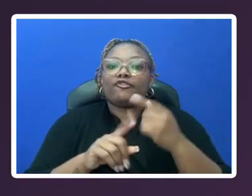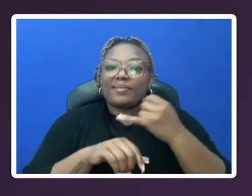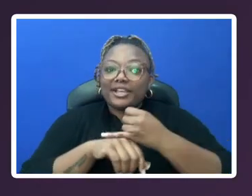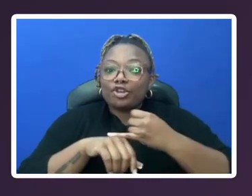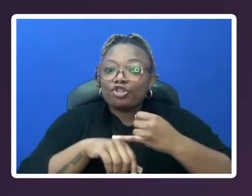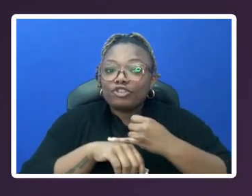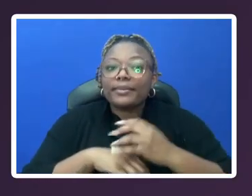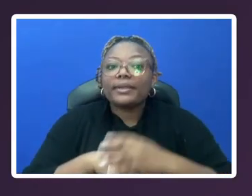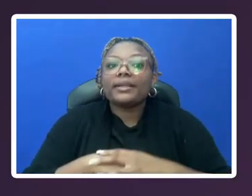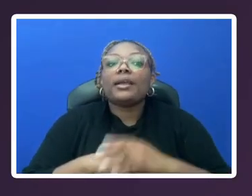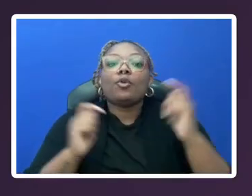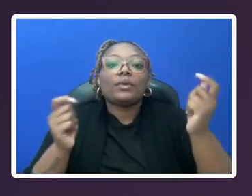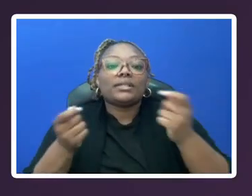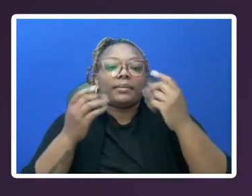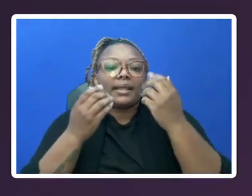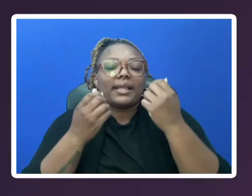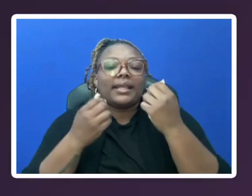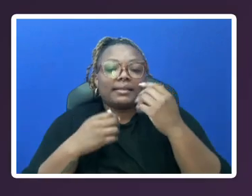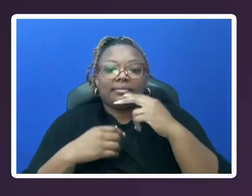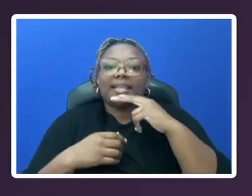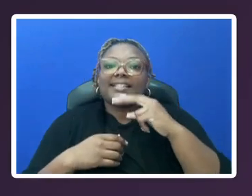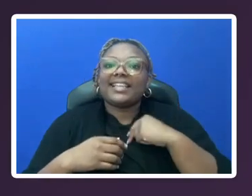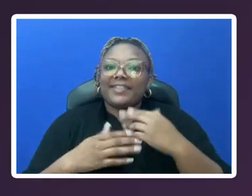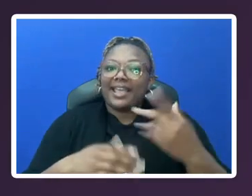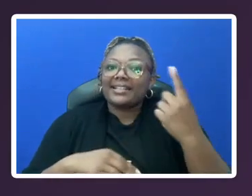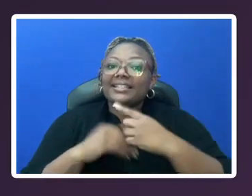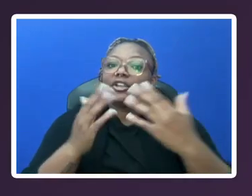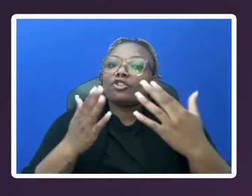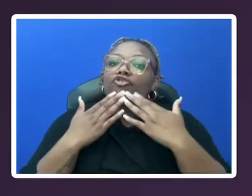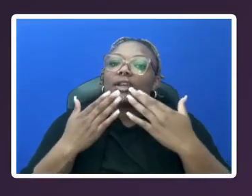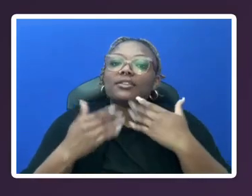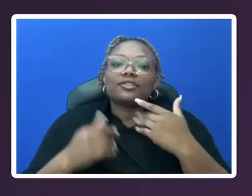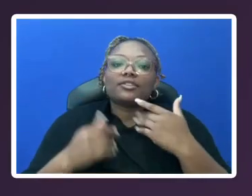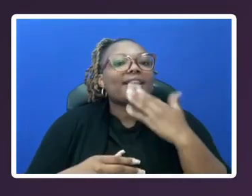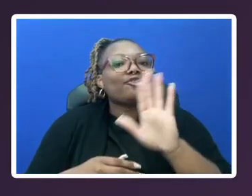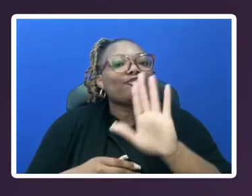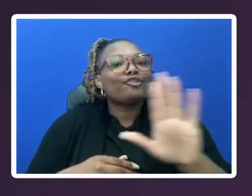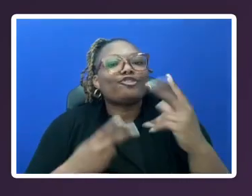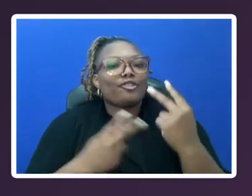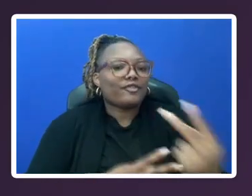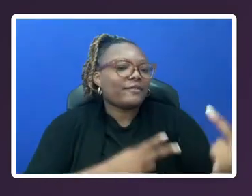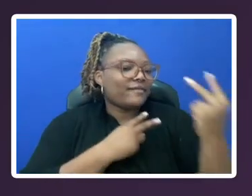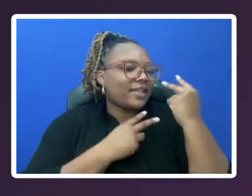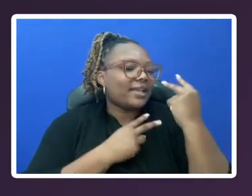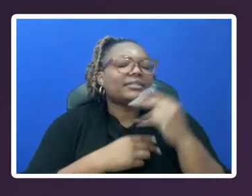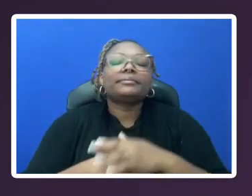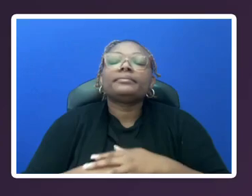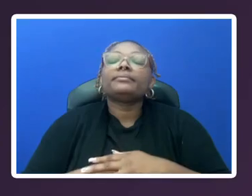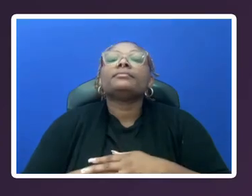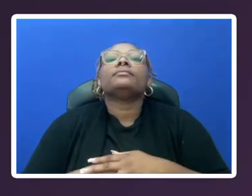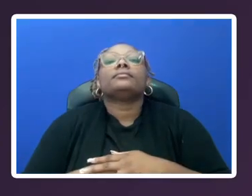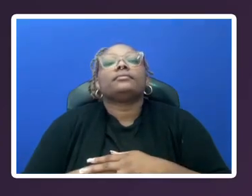of gratitude. But thank you for this reflection." So, I really appreciate that you shared that. And